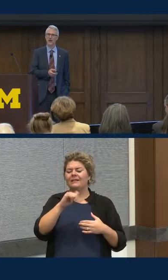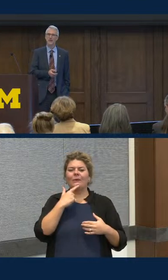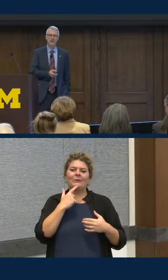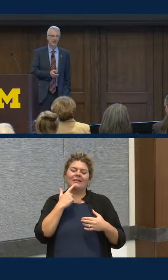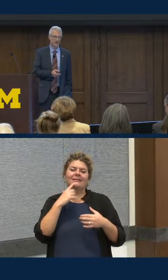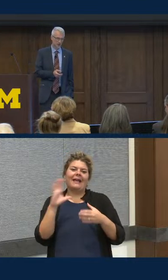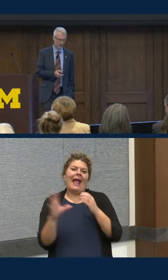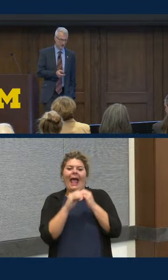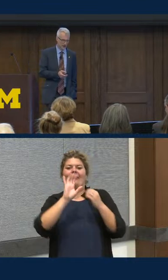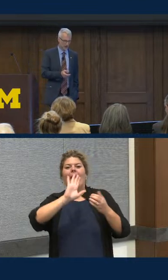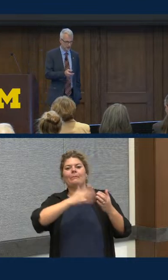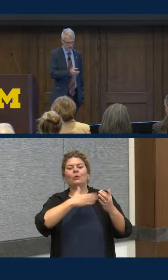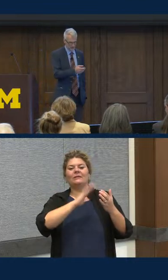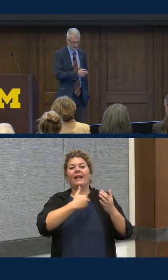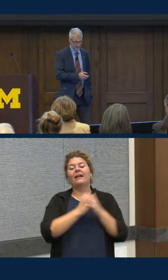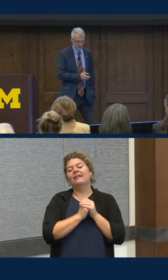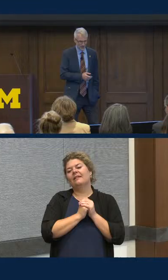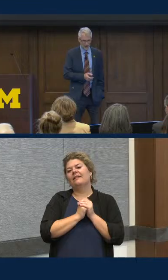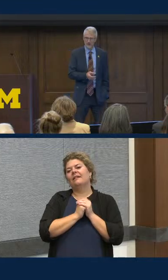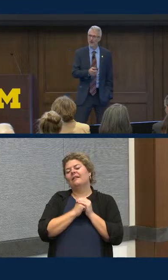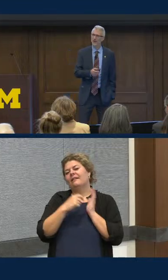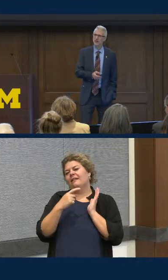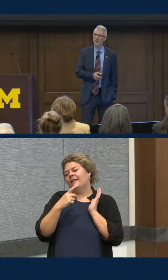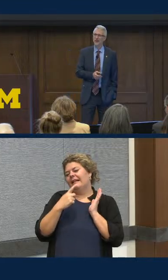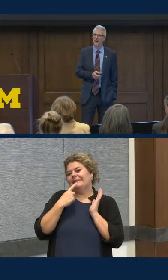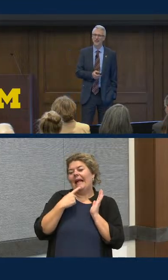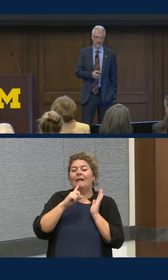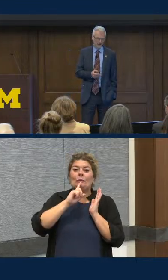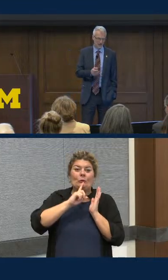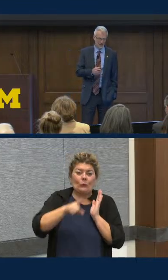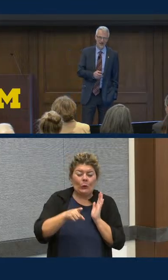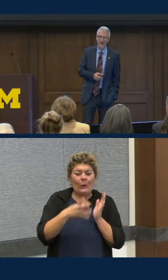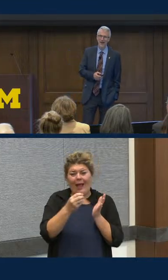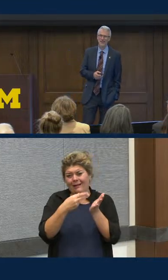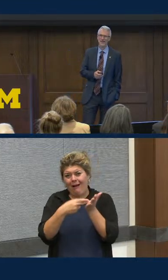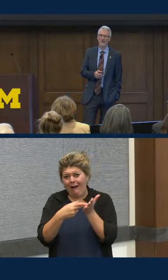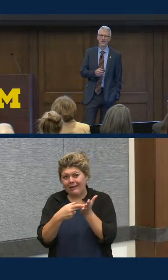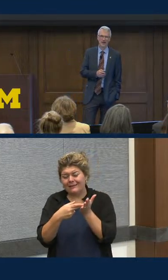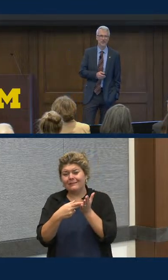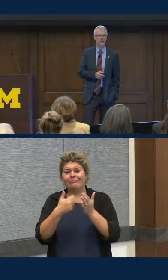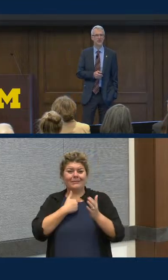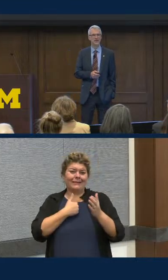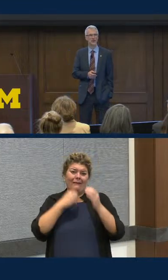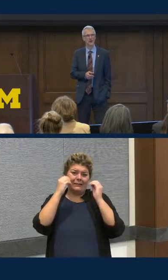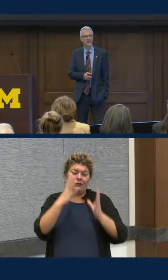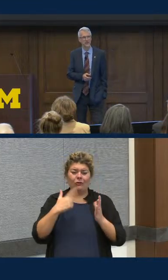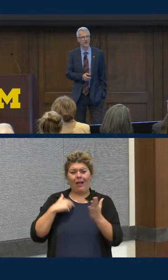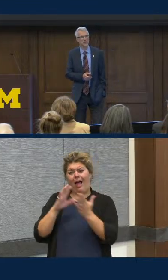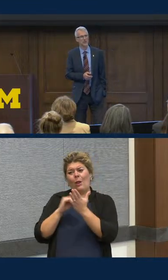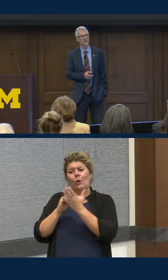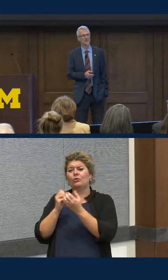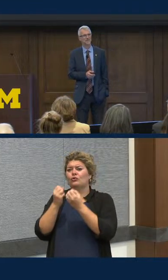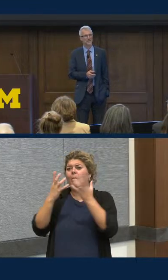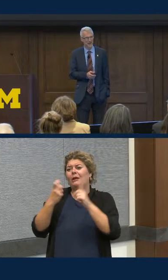unintended which is it's very true and honest that as a teacher I have learned so much